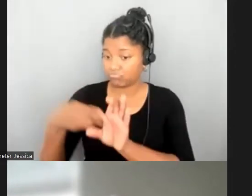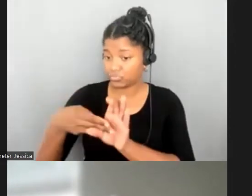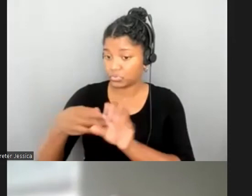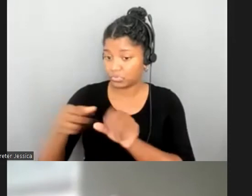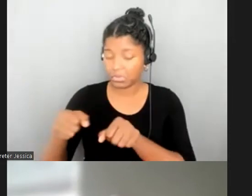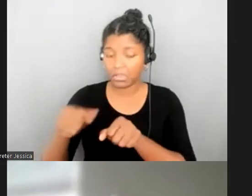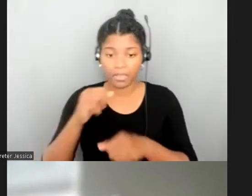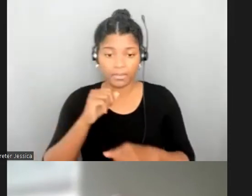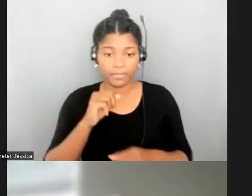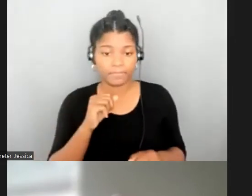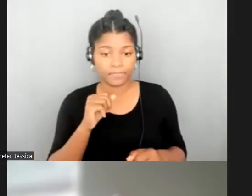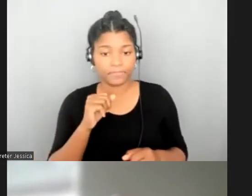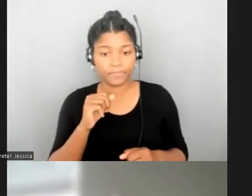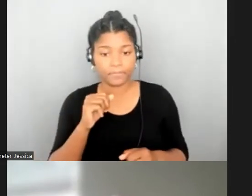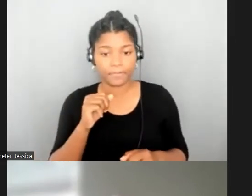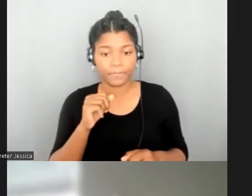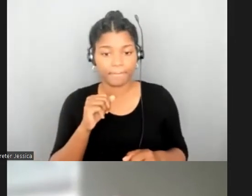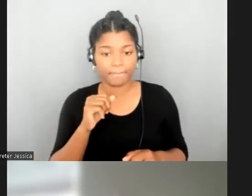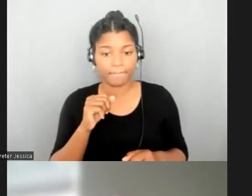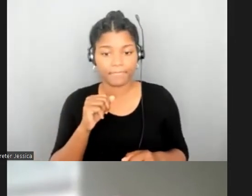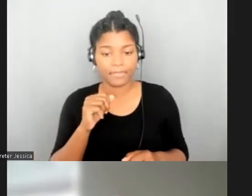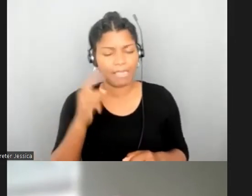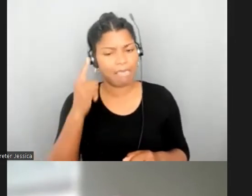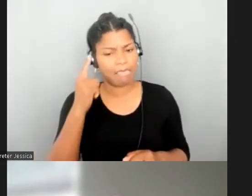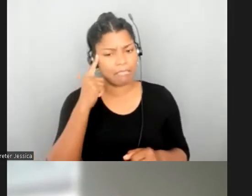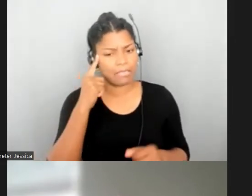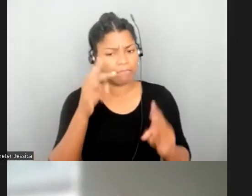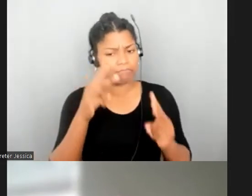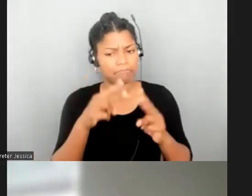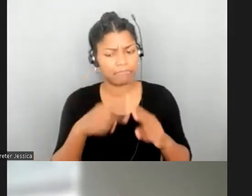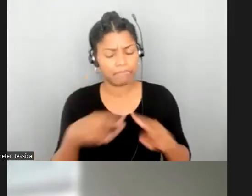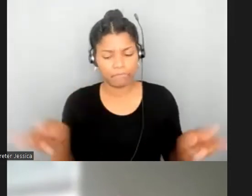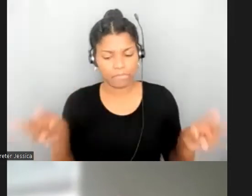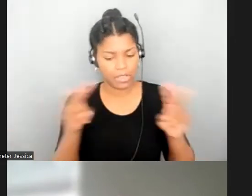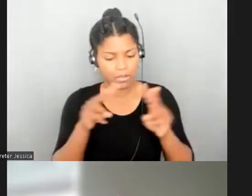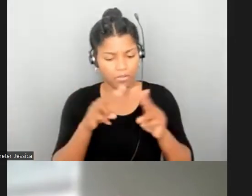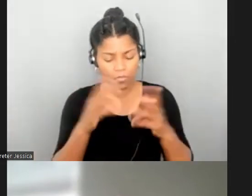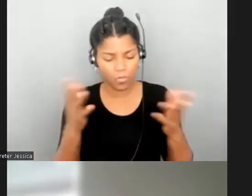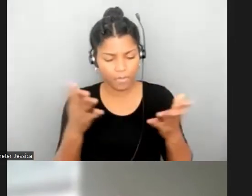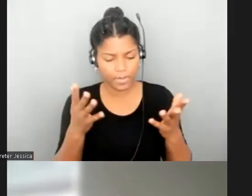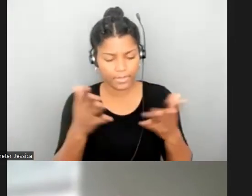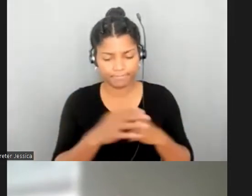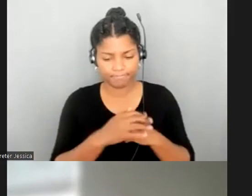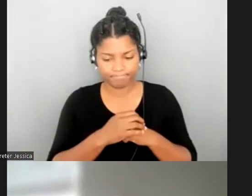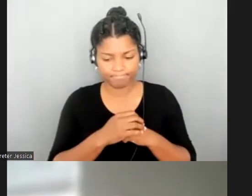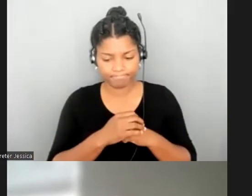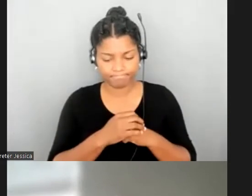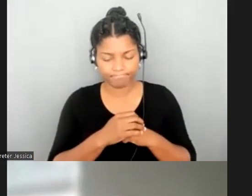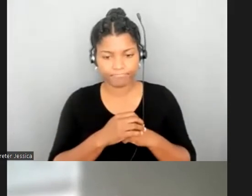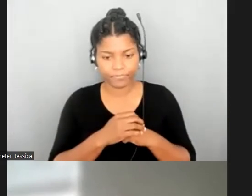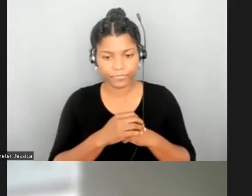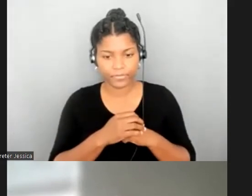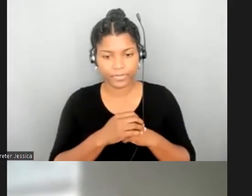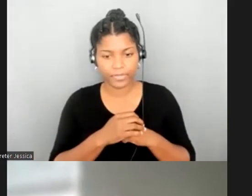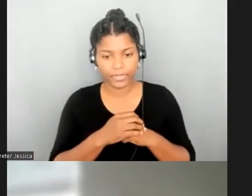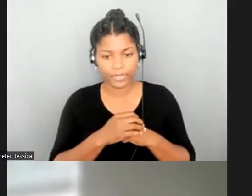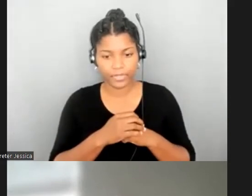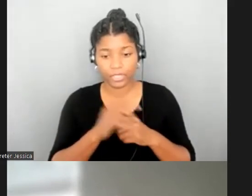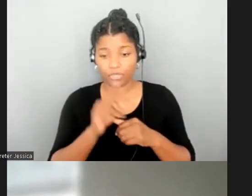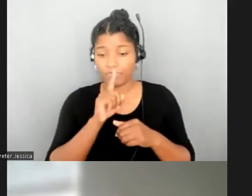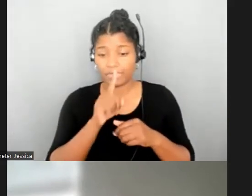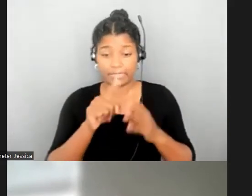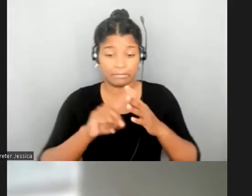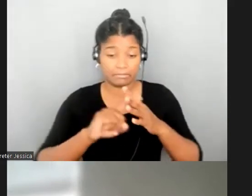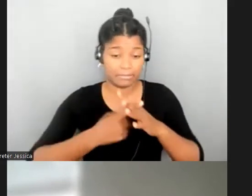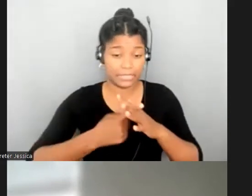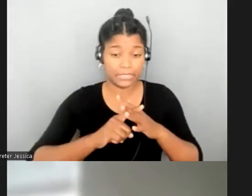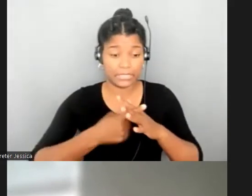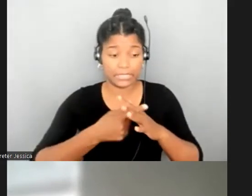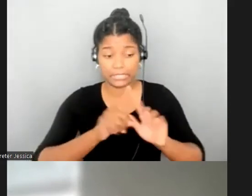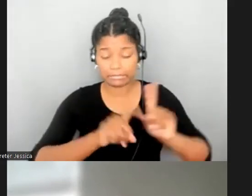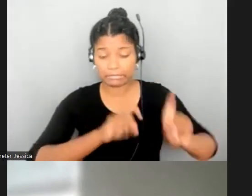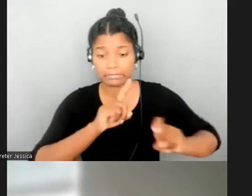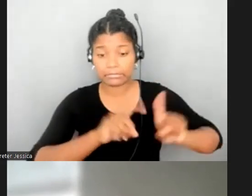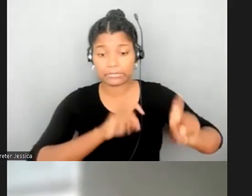What is really valuable is trying to ask those questions at earlier than a crisis point.